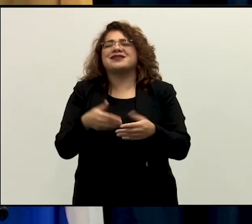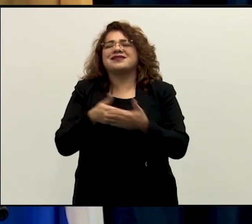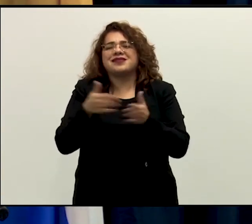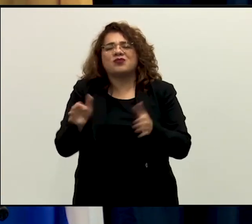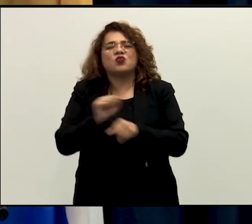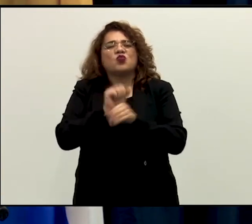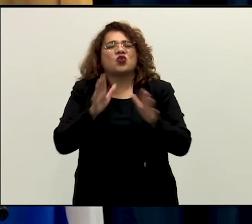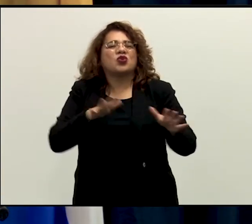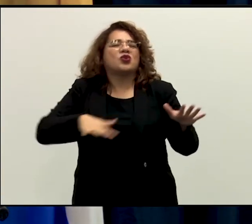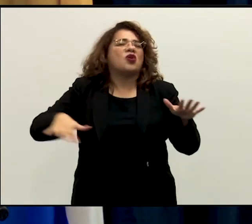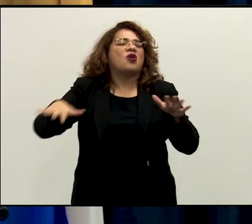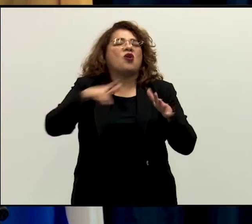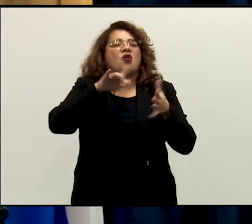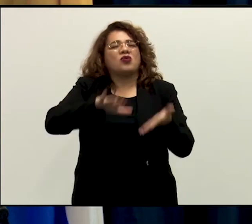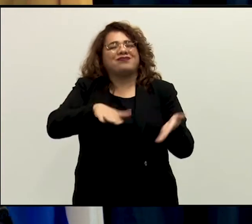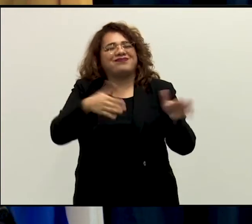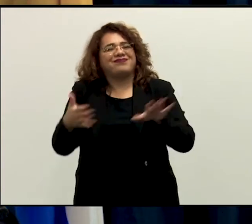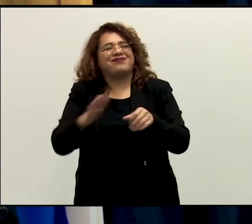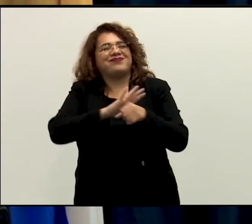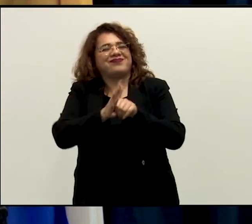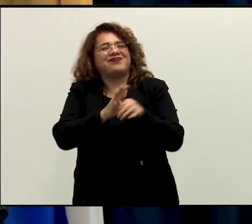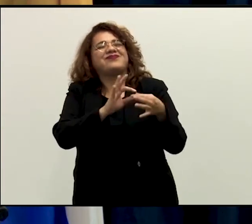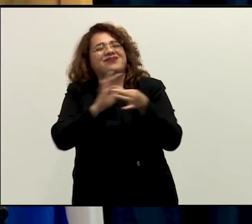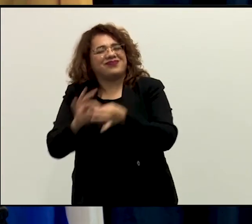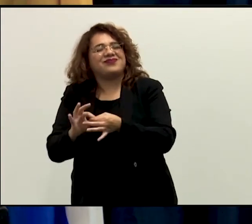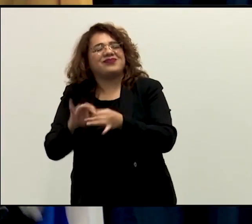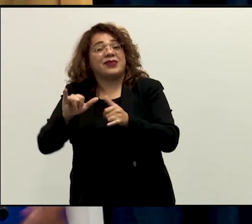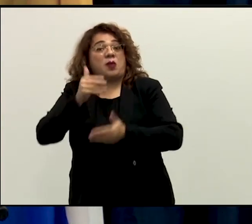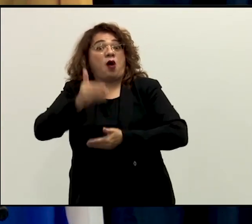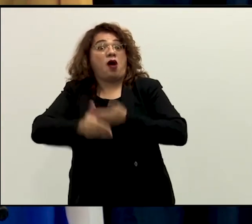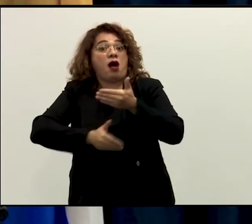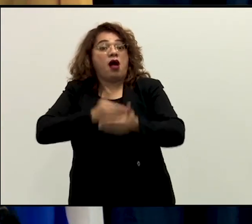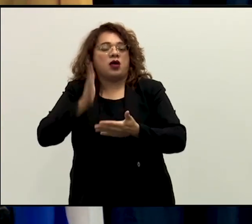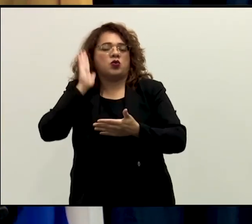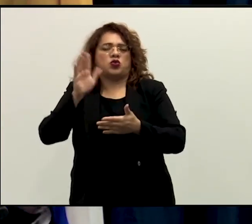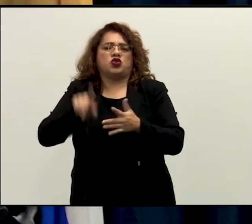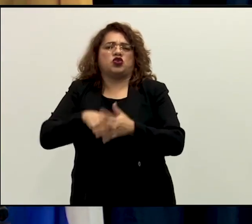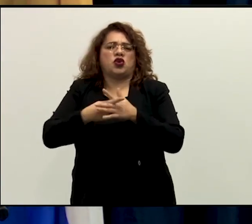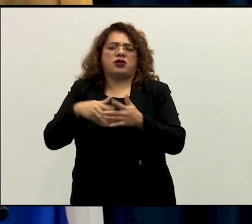And that process will begin in the next couple of months and I imagine over the next year